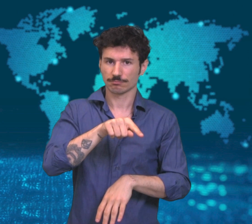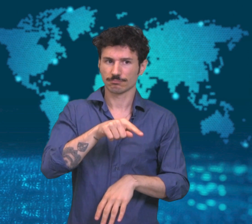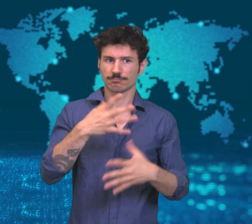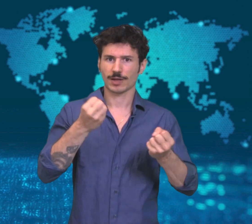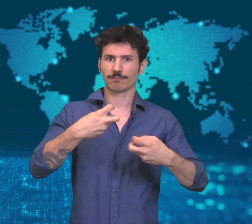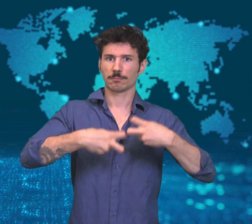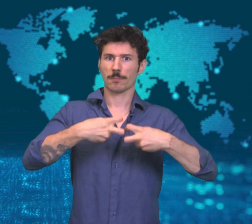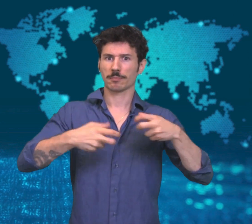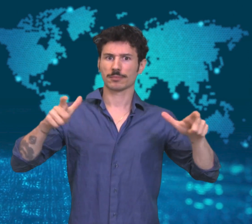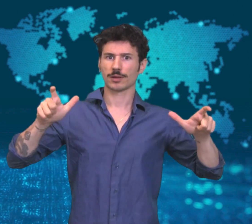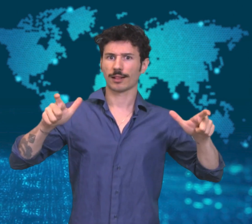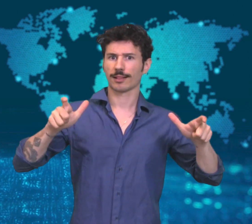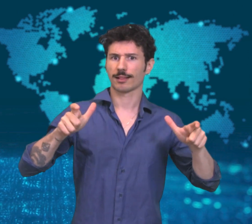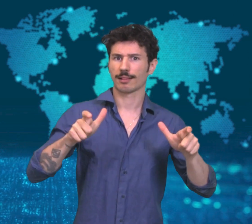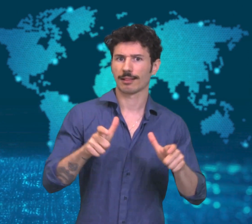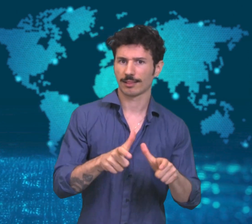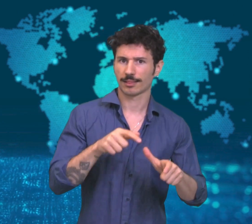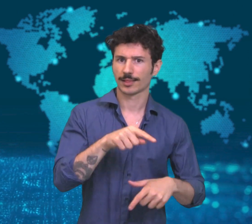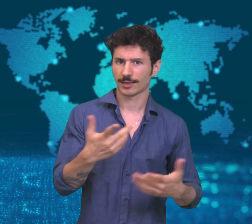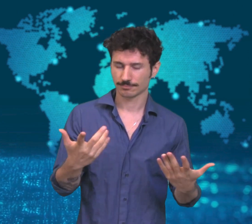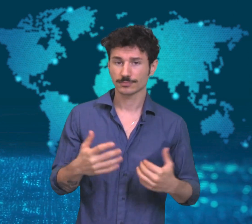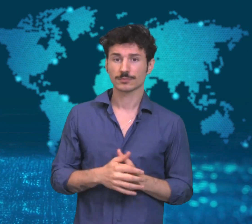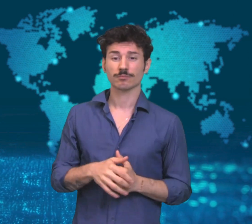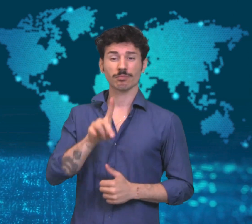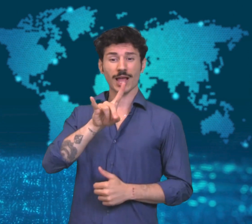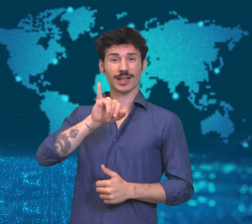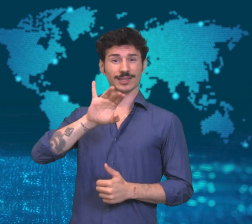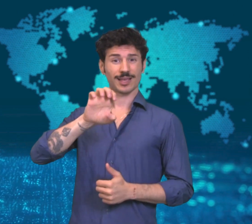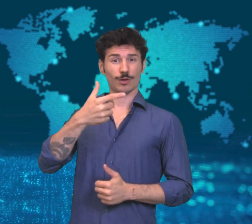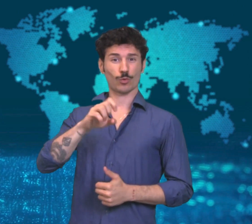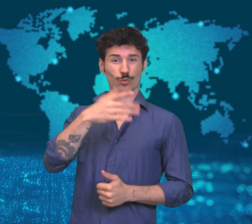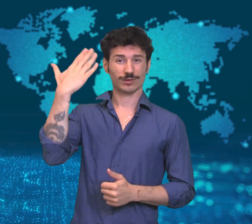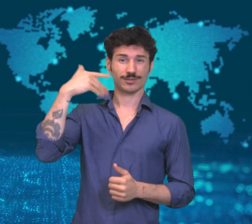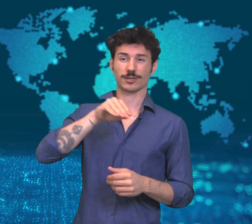When Diego arrived at the breeding center,